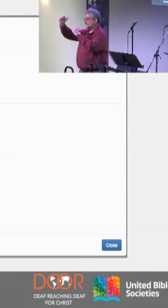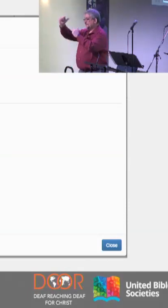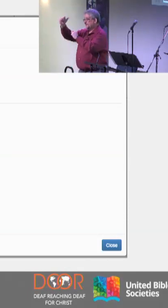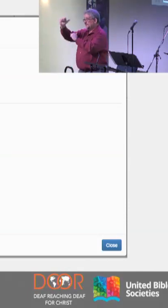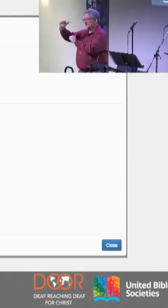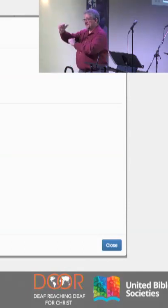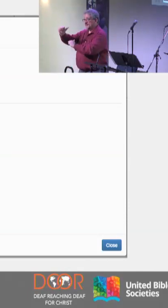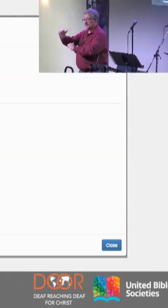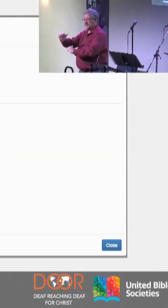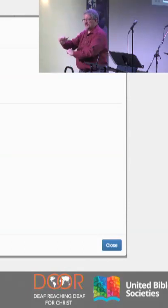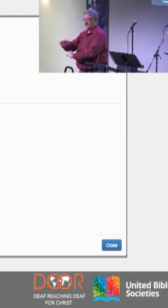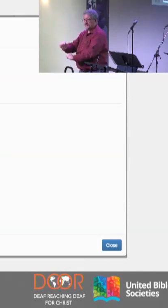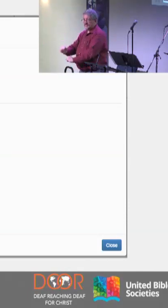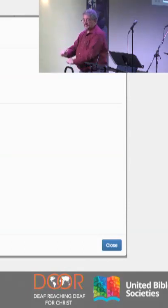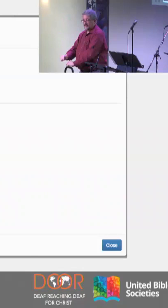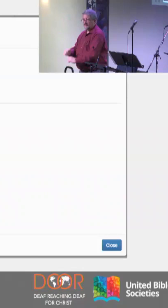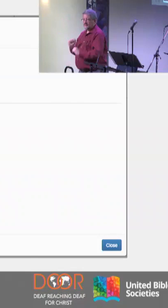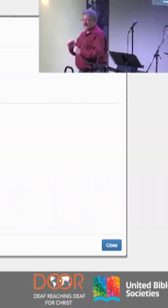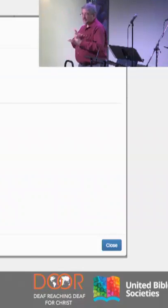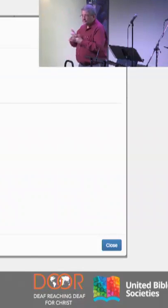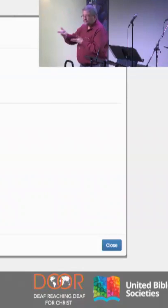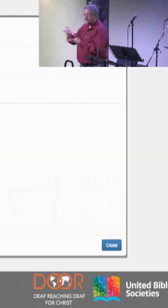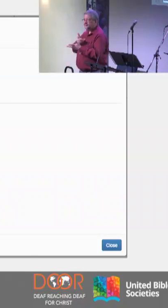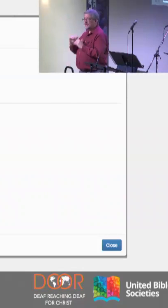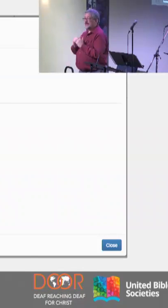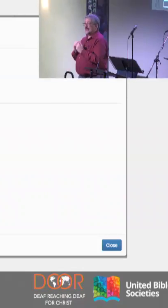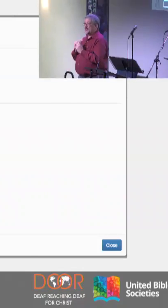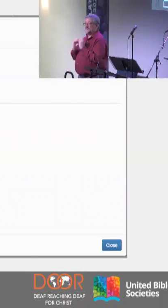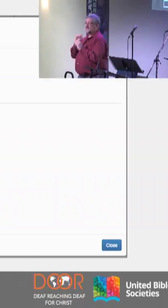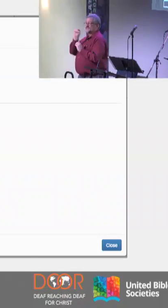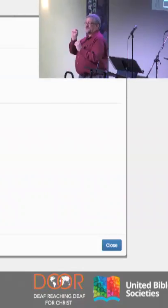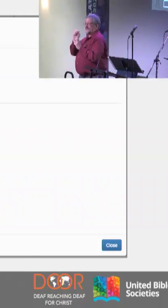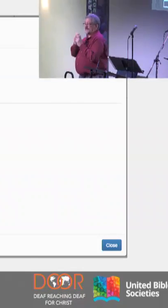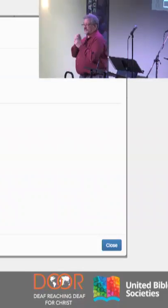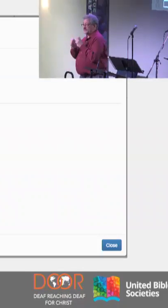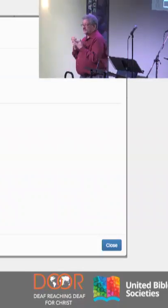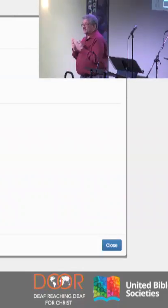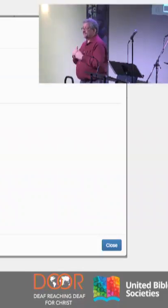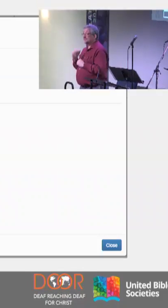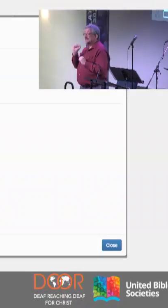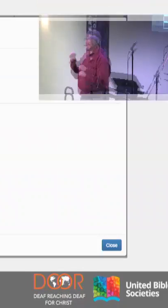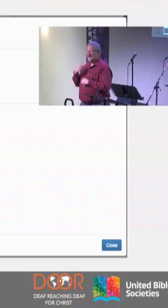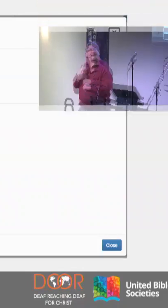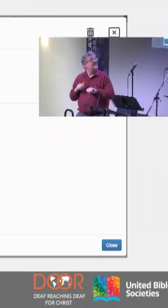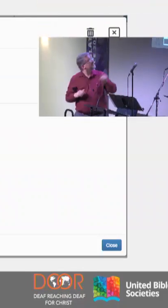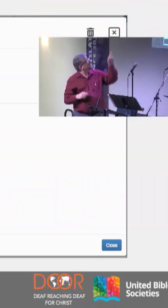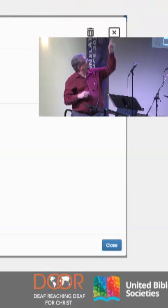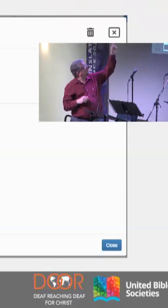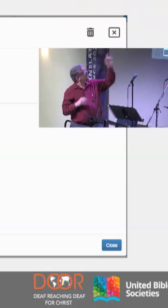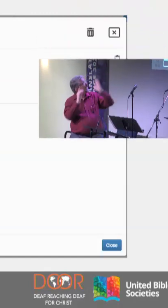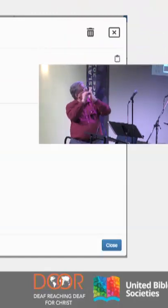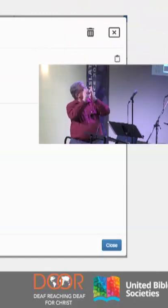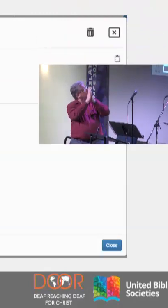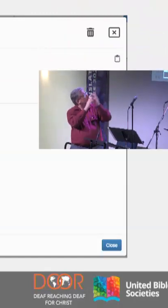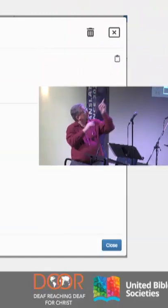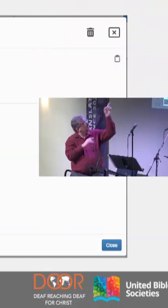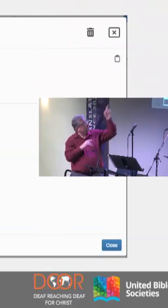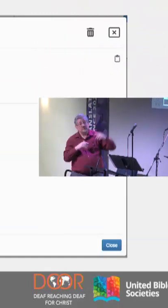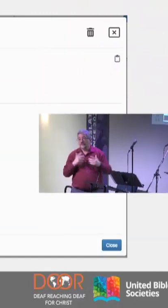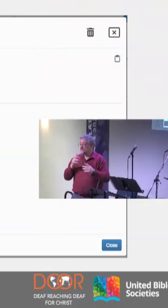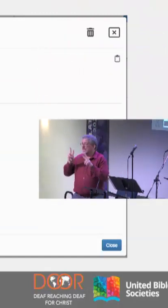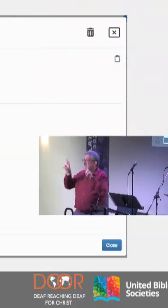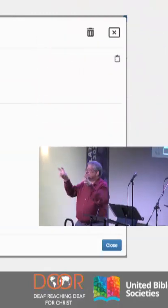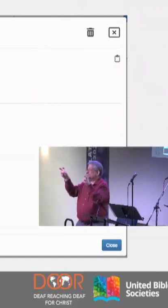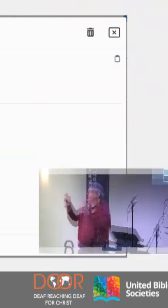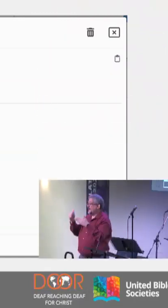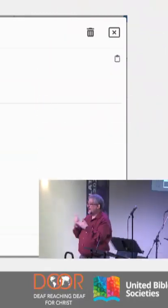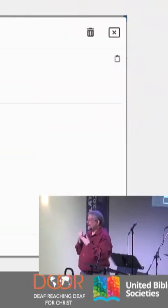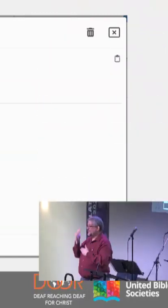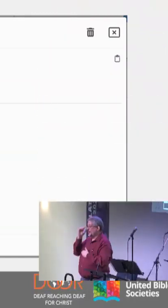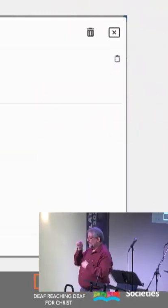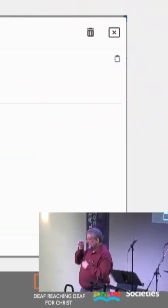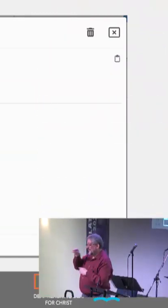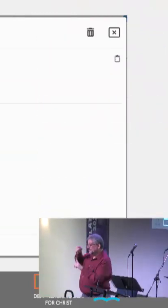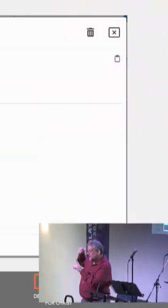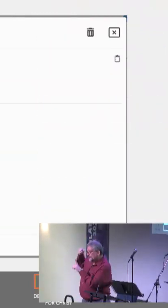Tool. And those are loaded. Consecutively so that there is a history recorded of ongoing conversation regarding that piece of the passage or portion of the passage.